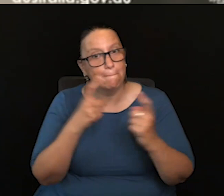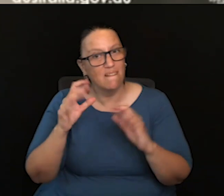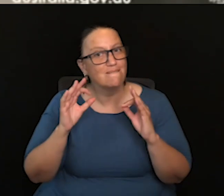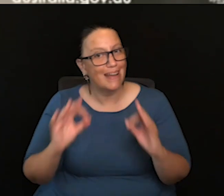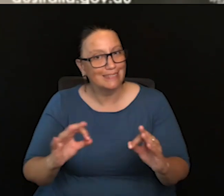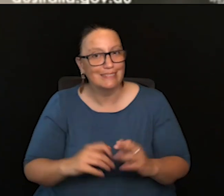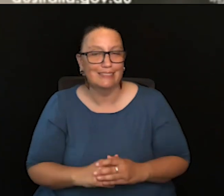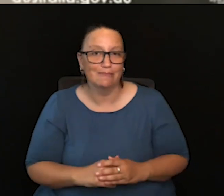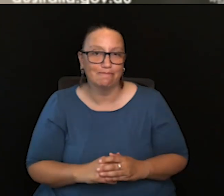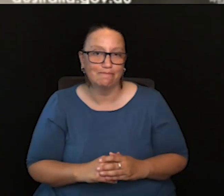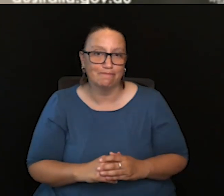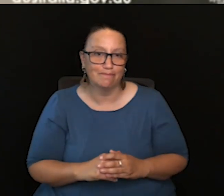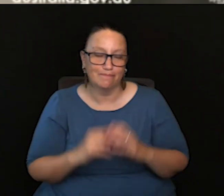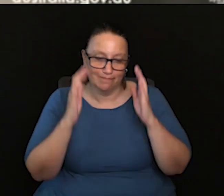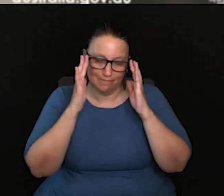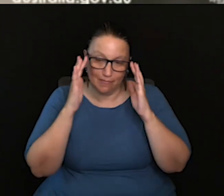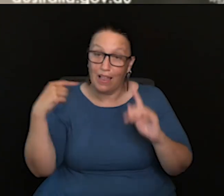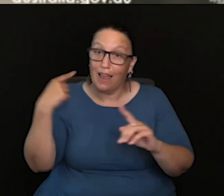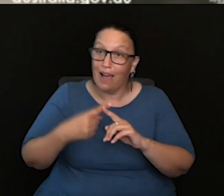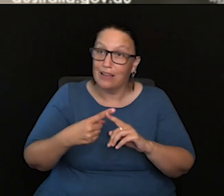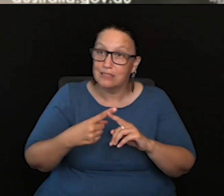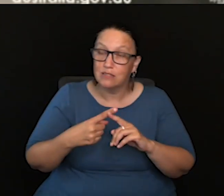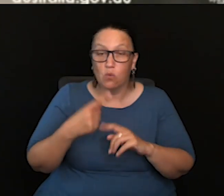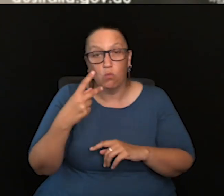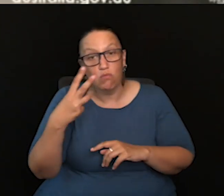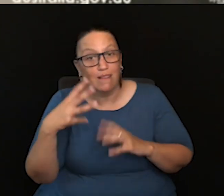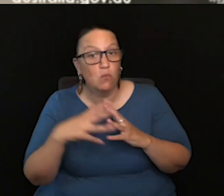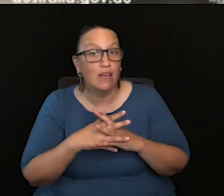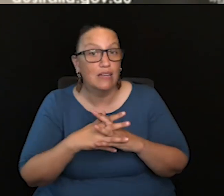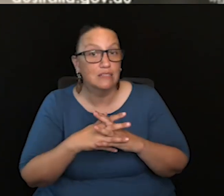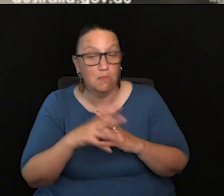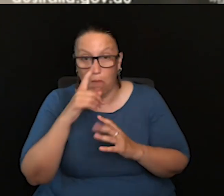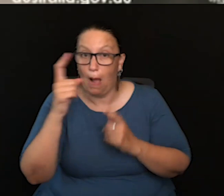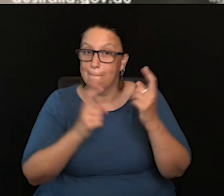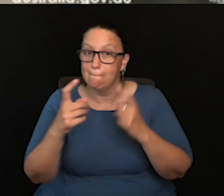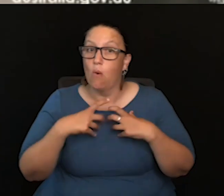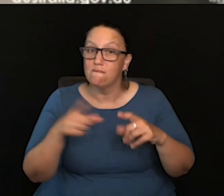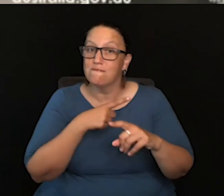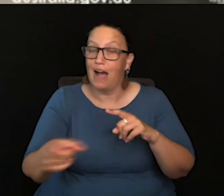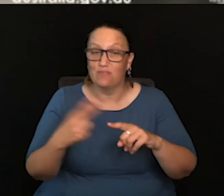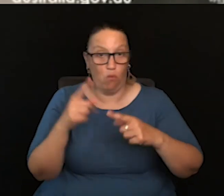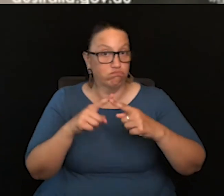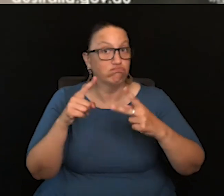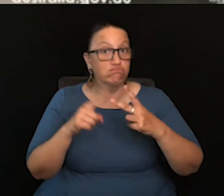across first, second or third doses over the course of the last weeks, consistently and repeatedly,